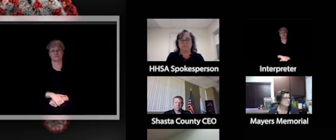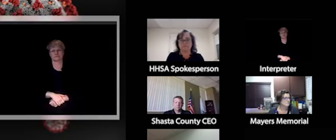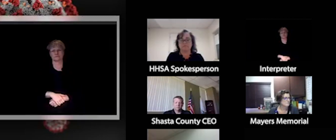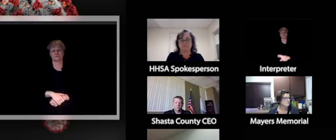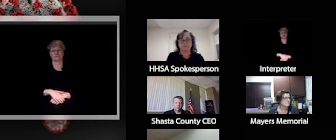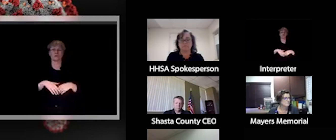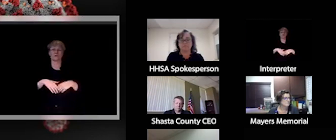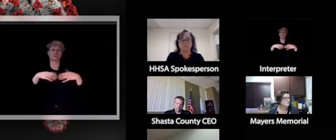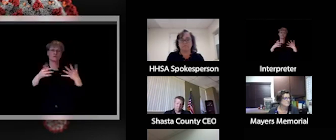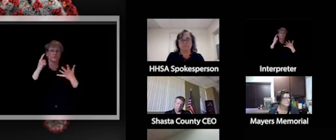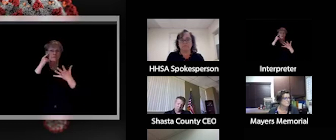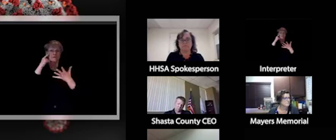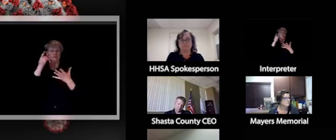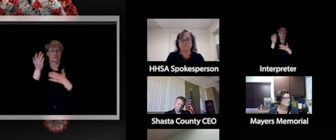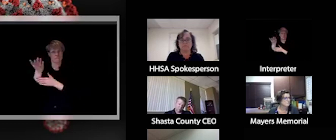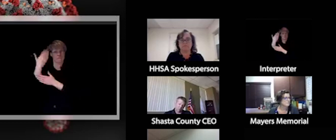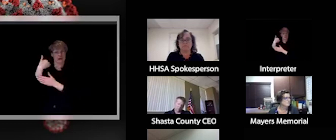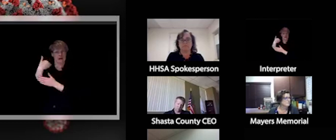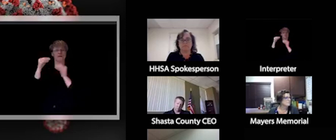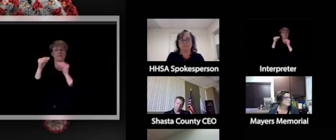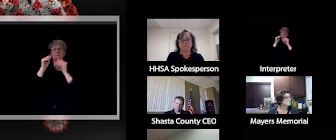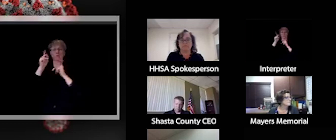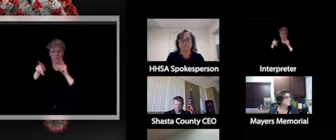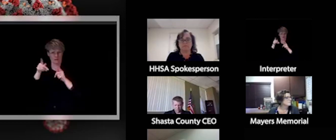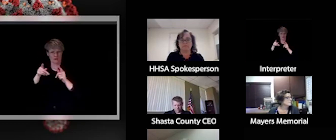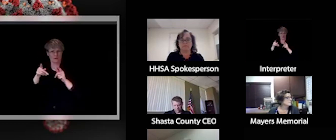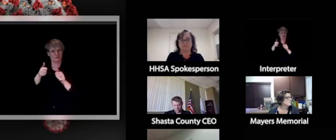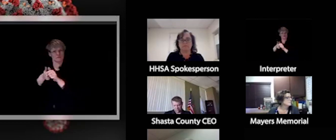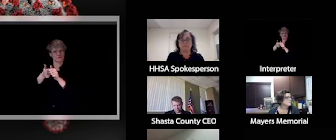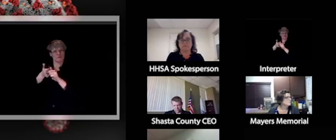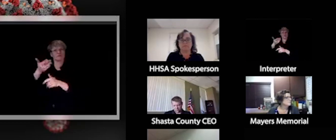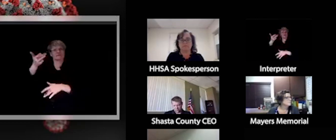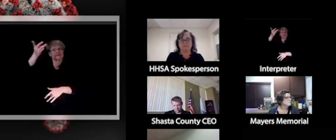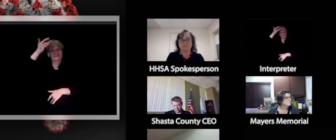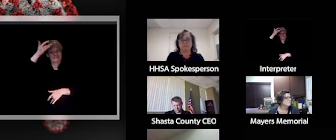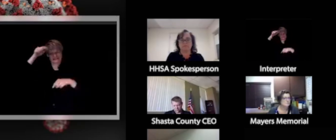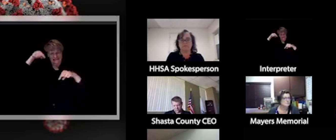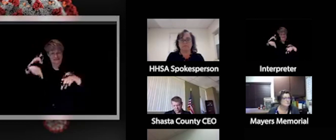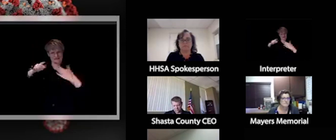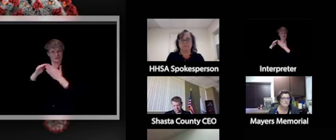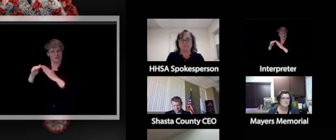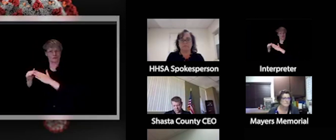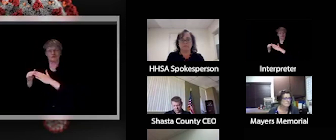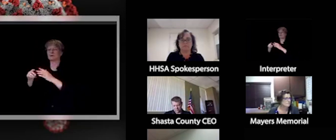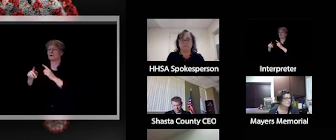testing. I think we had some younger people ill before. They did not meet the criteria